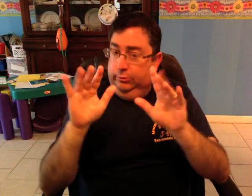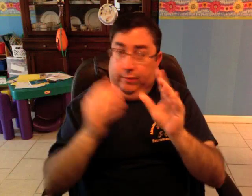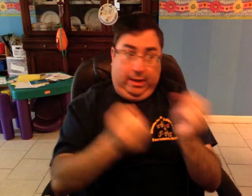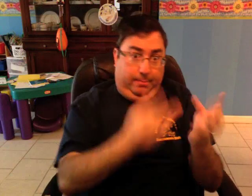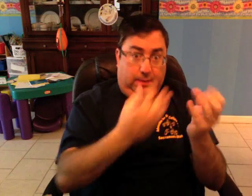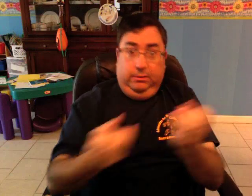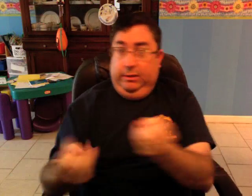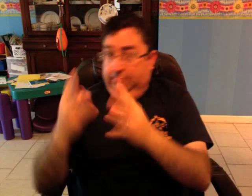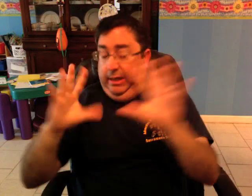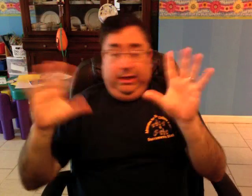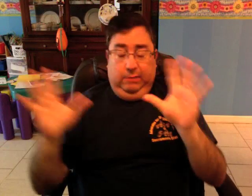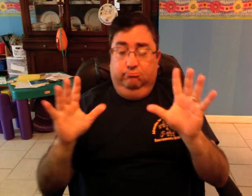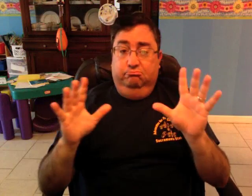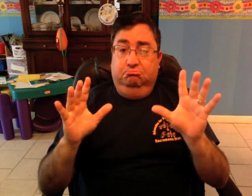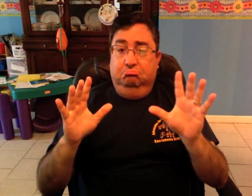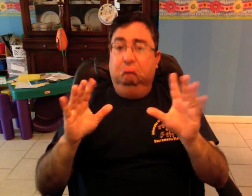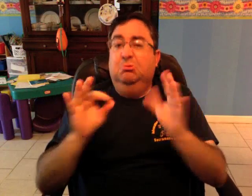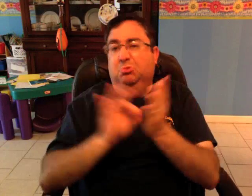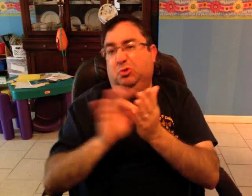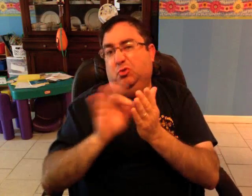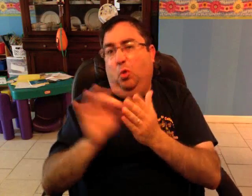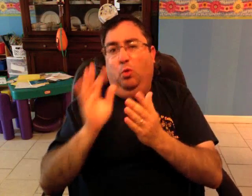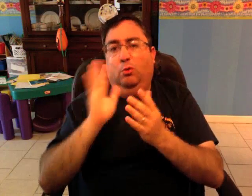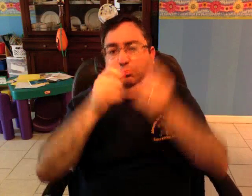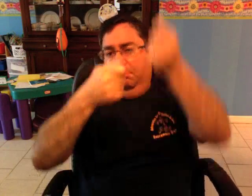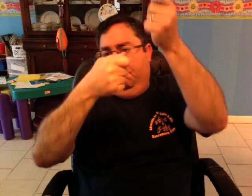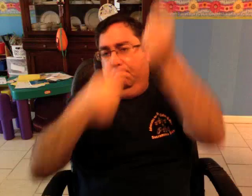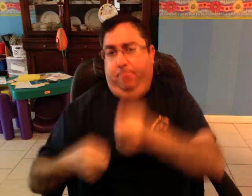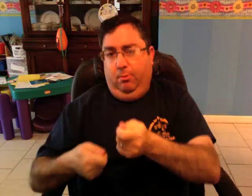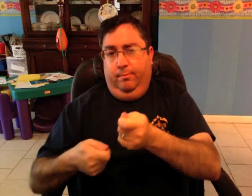the ratio of the population, test scores will be pulled downward.